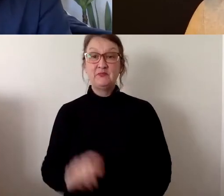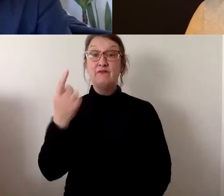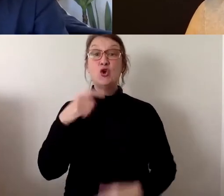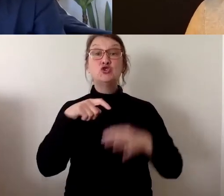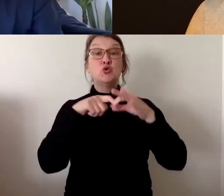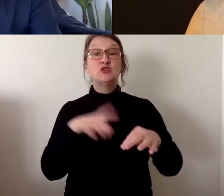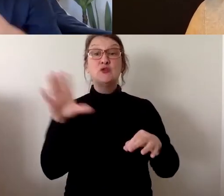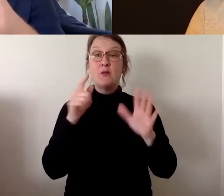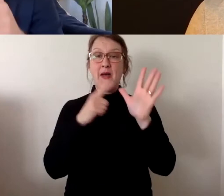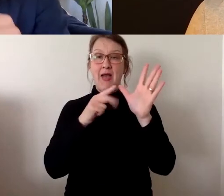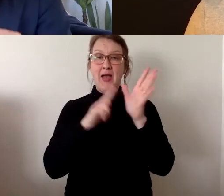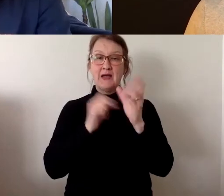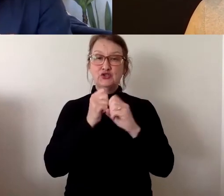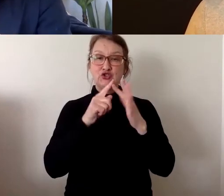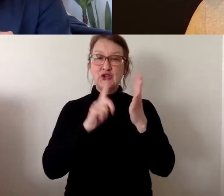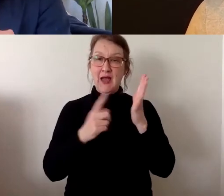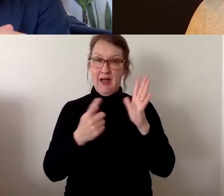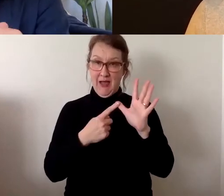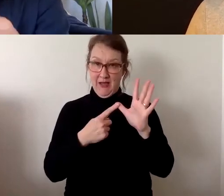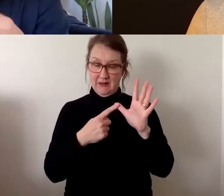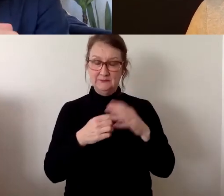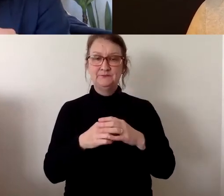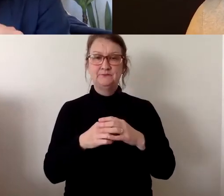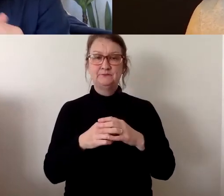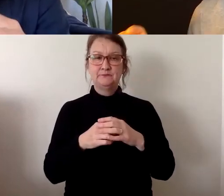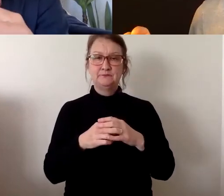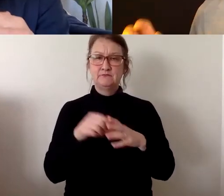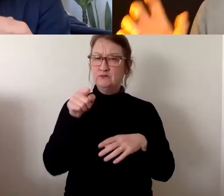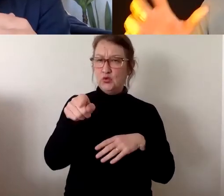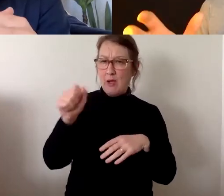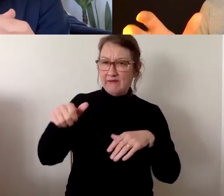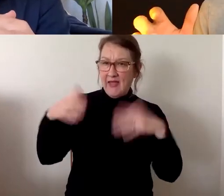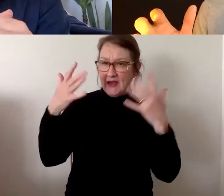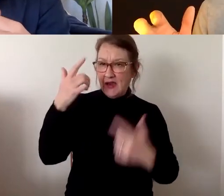She was wondering - do you have any ideas around, particularly, your